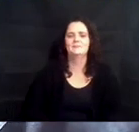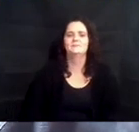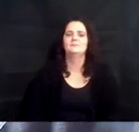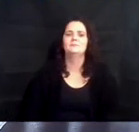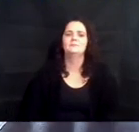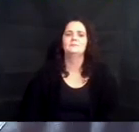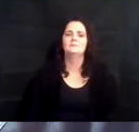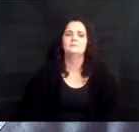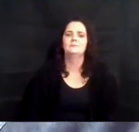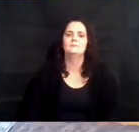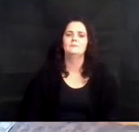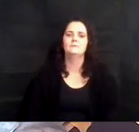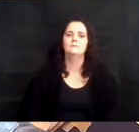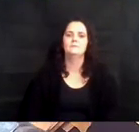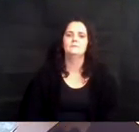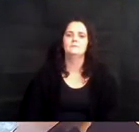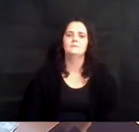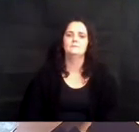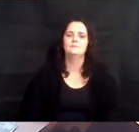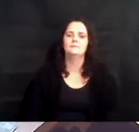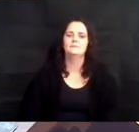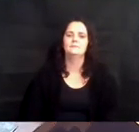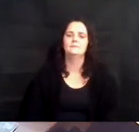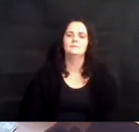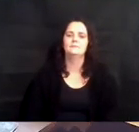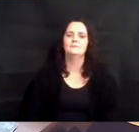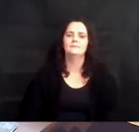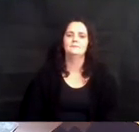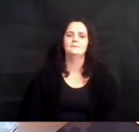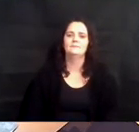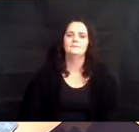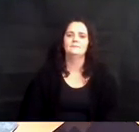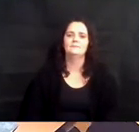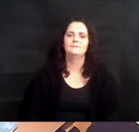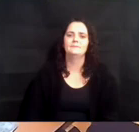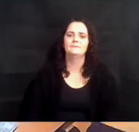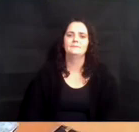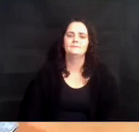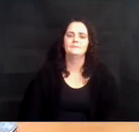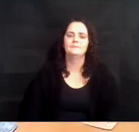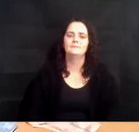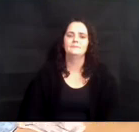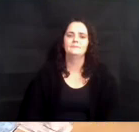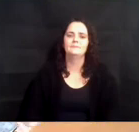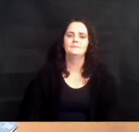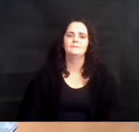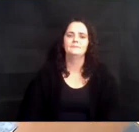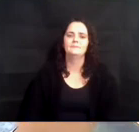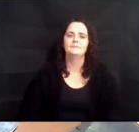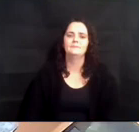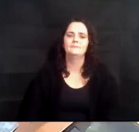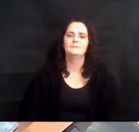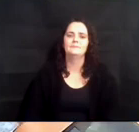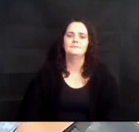way, don't need that anymore, okay, and bring my puppet back in, alright there we